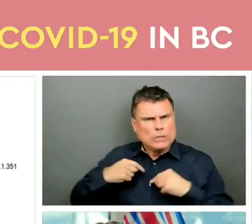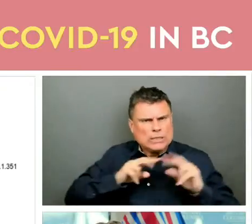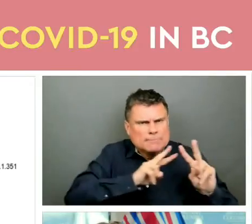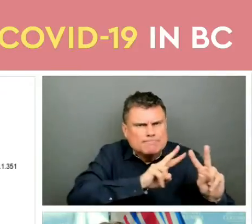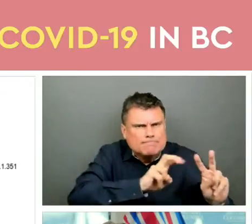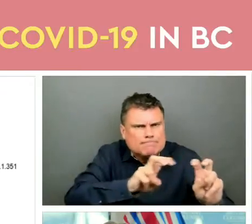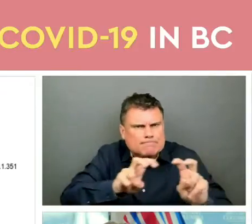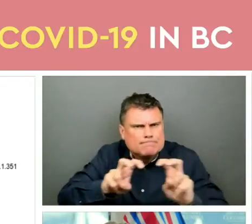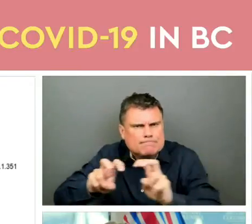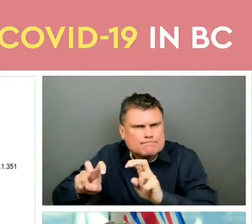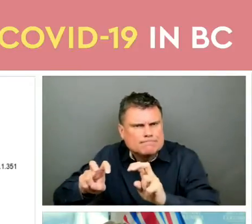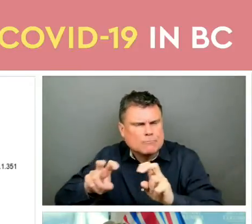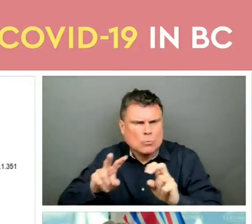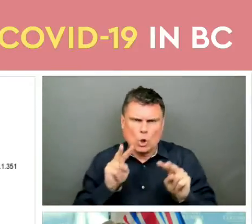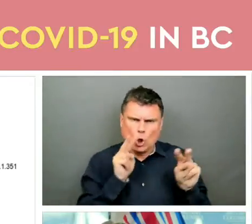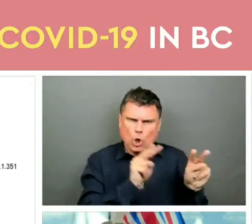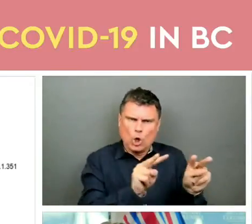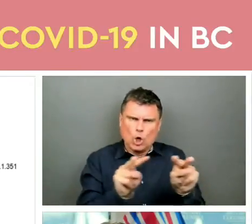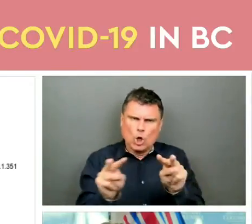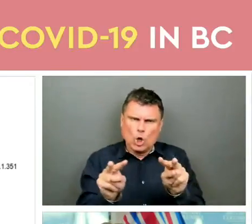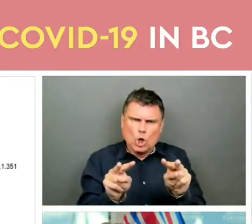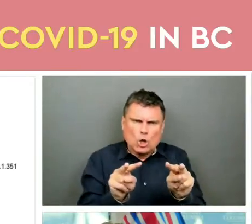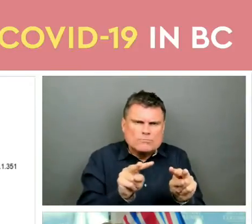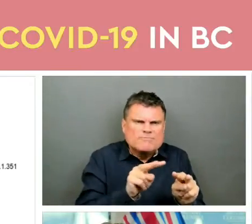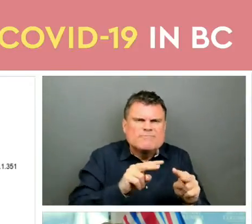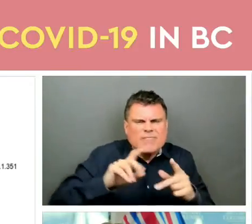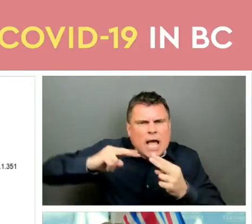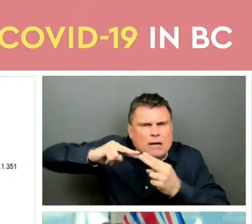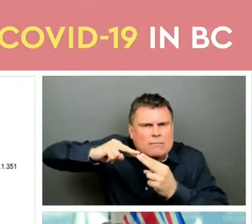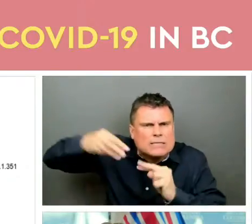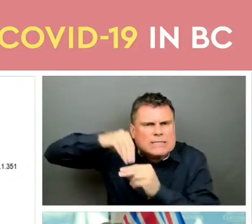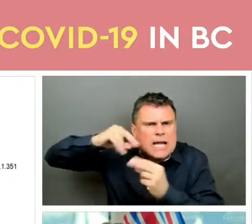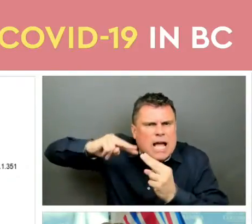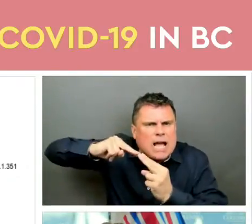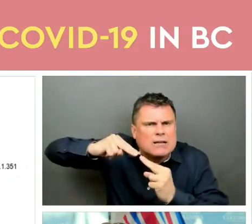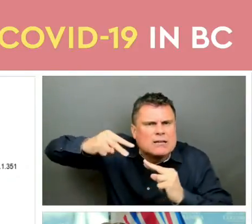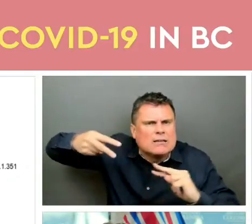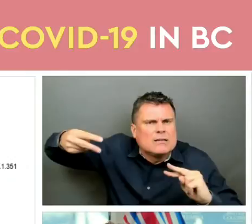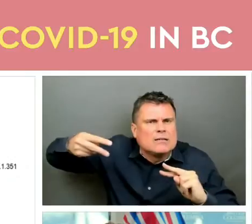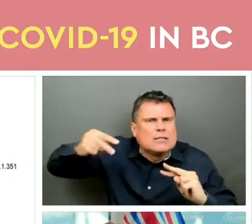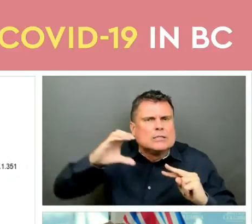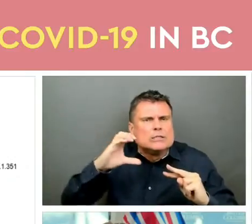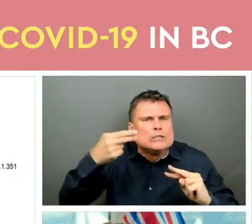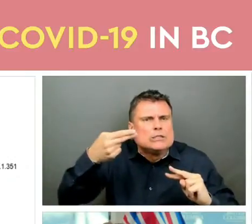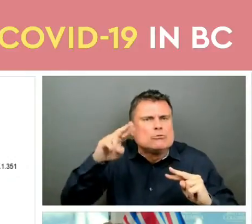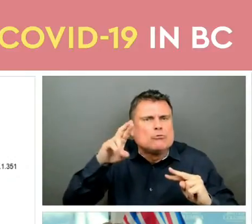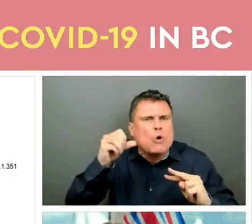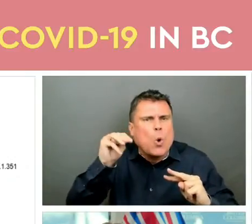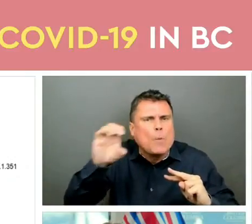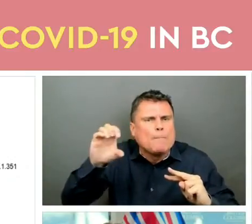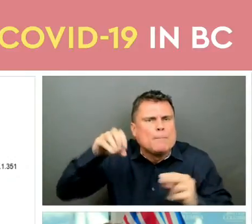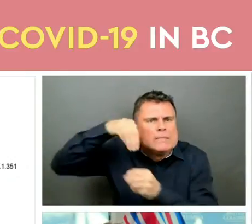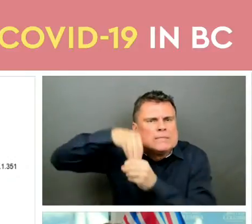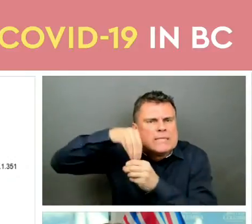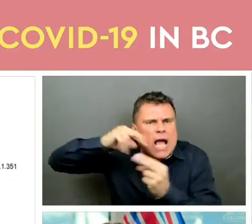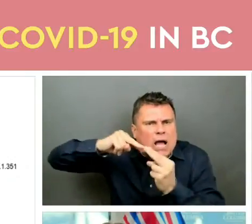understand what types of strains are circulating and where in different areas of the province. So this whole